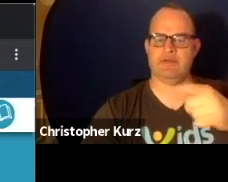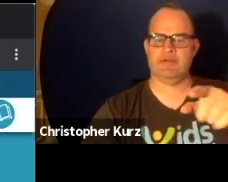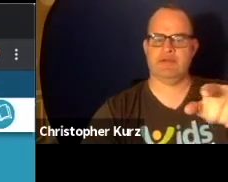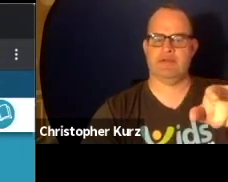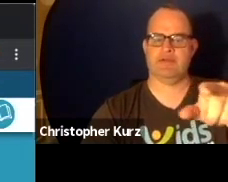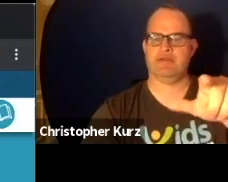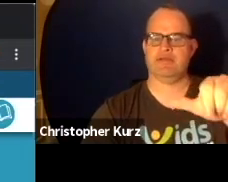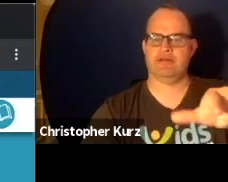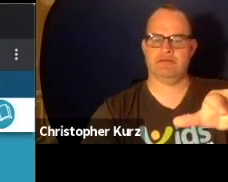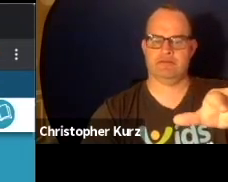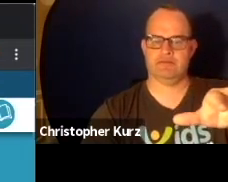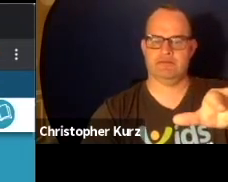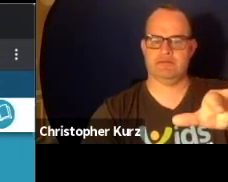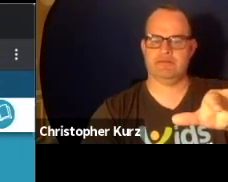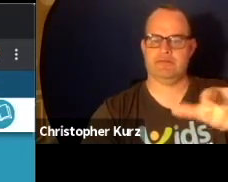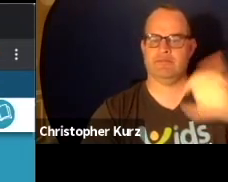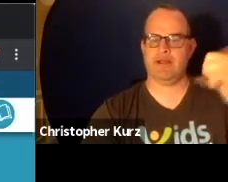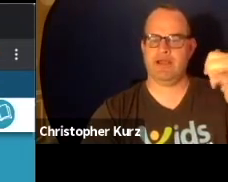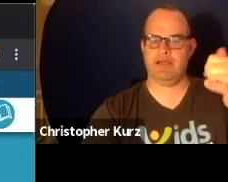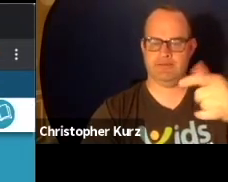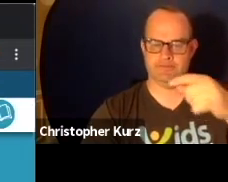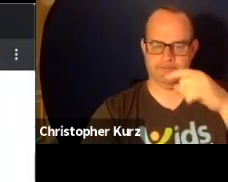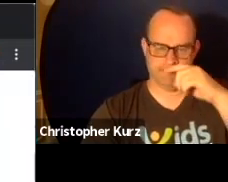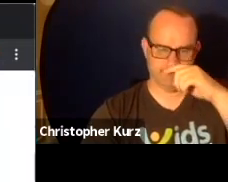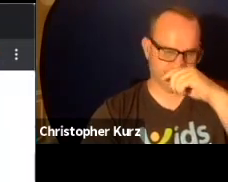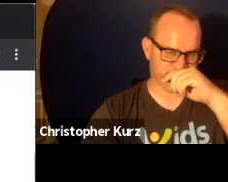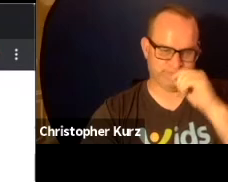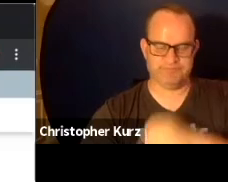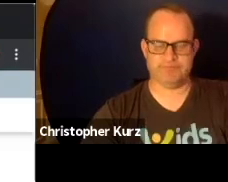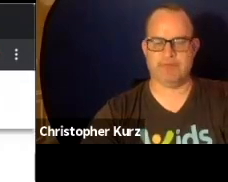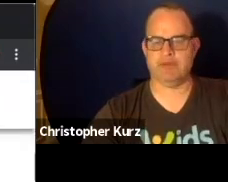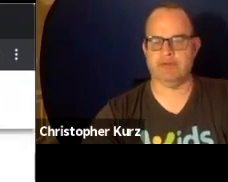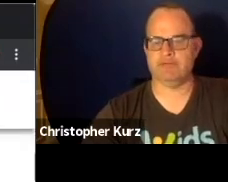So remember I have to go to the top to pick the other type of game –